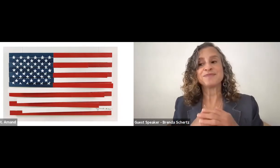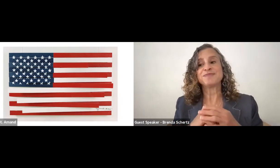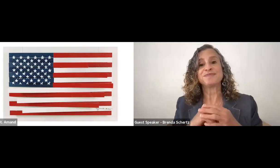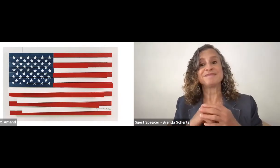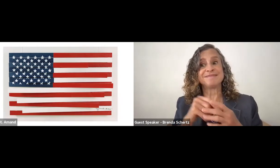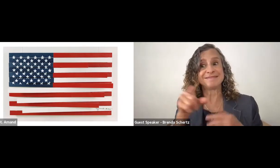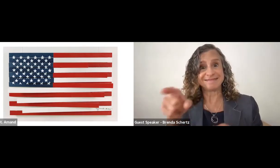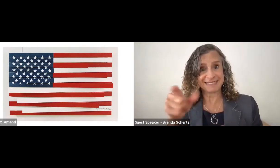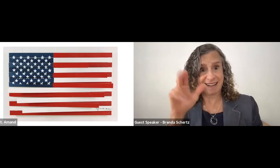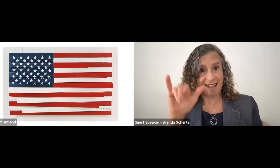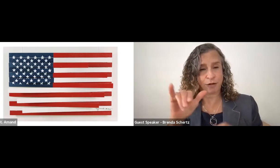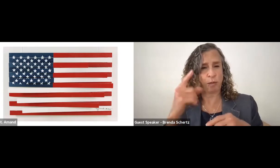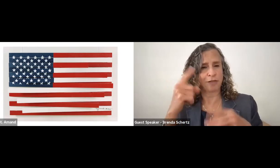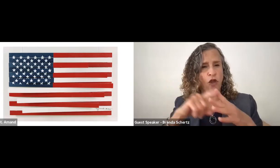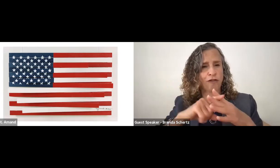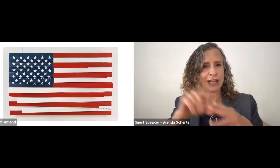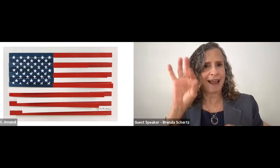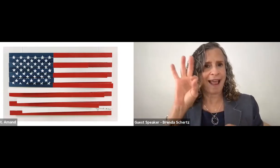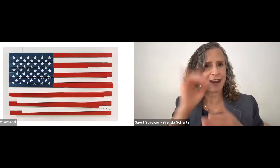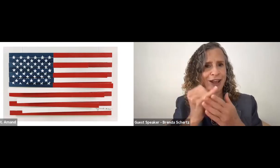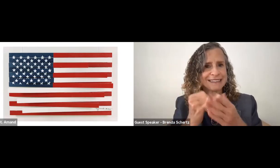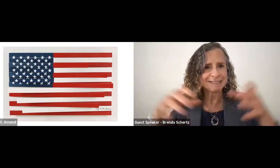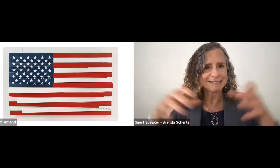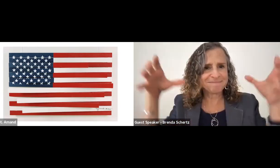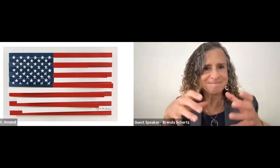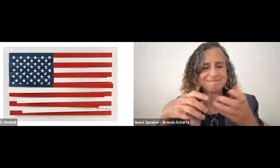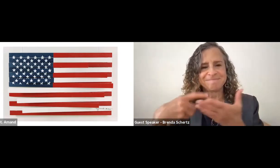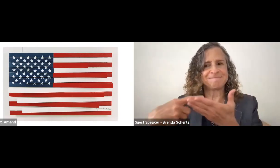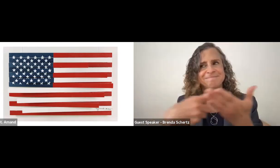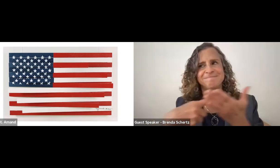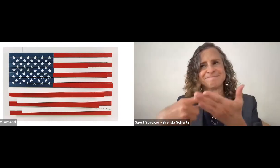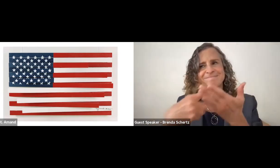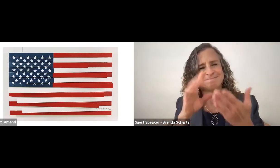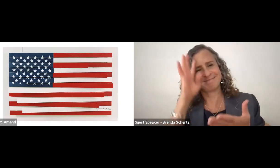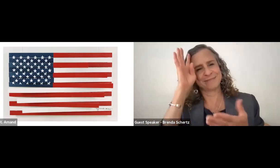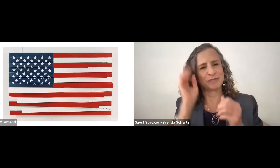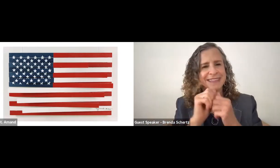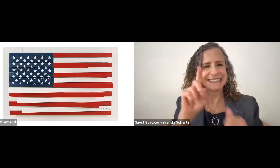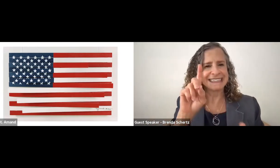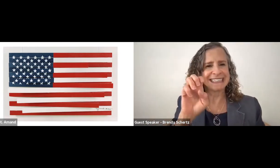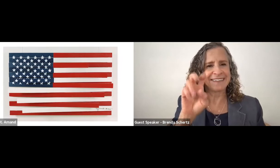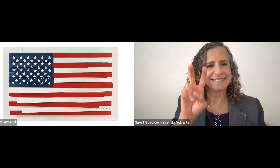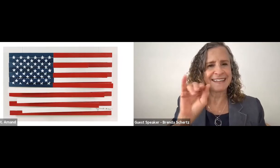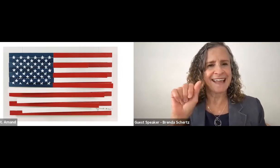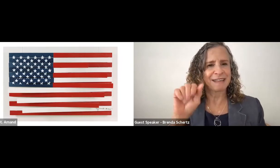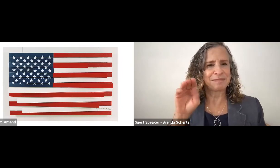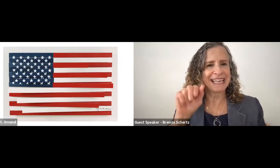and it was an important year for Deaf art. And Guy was one of the originators of the artists